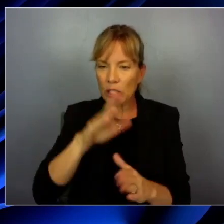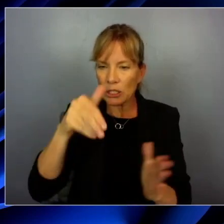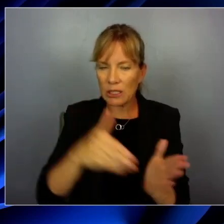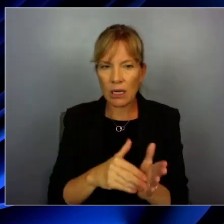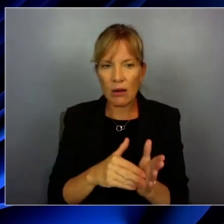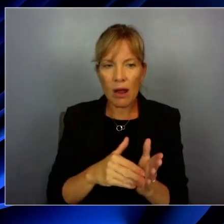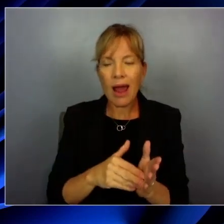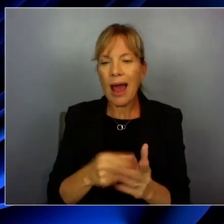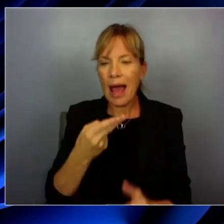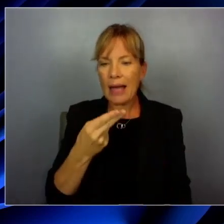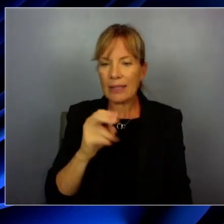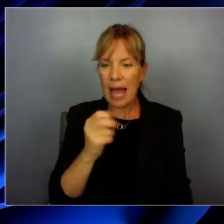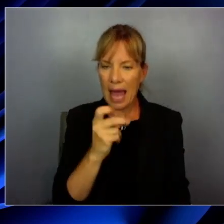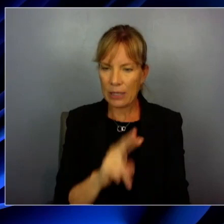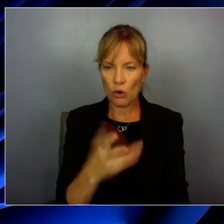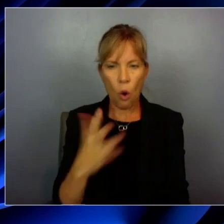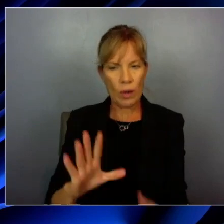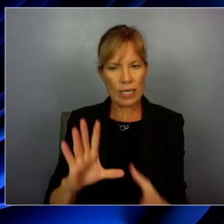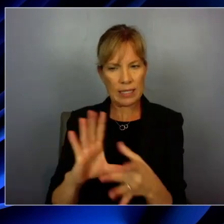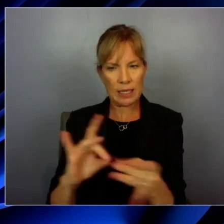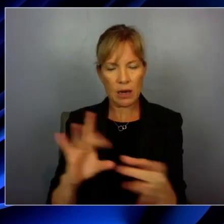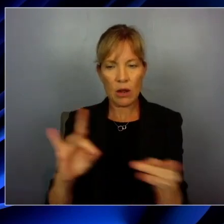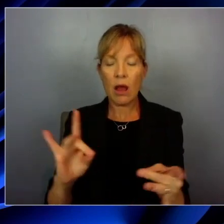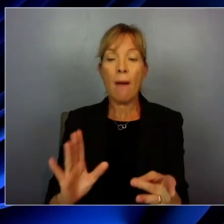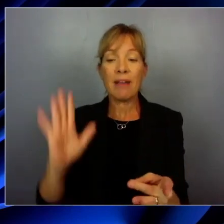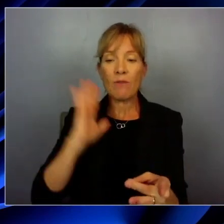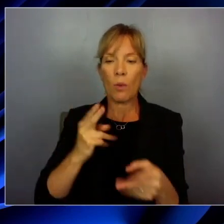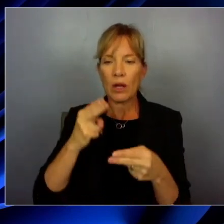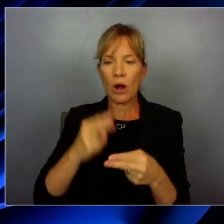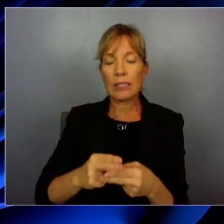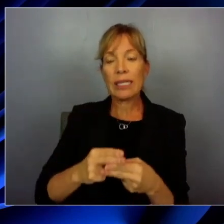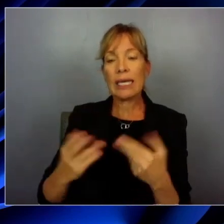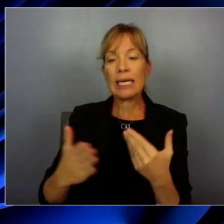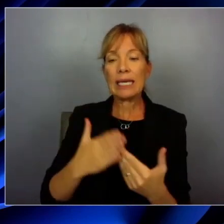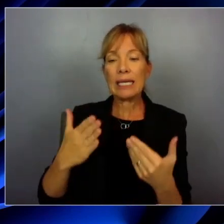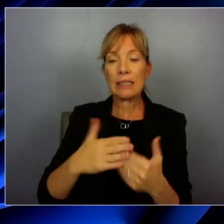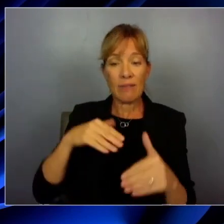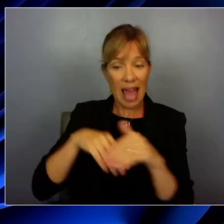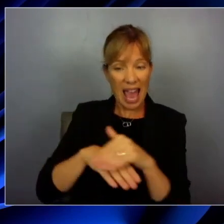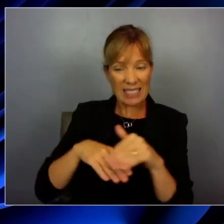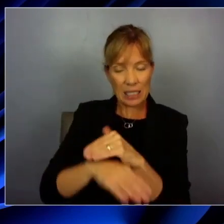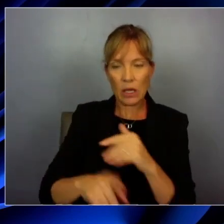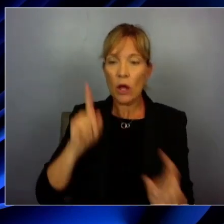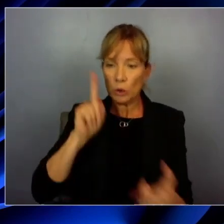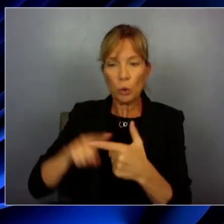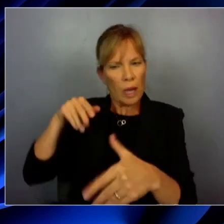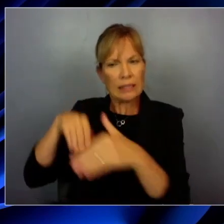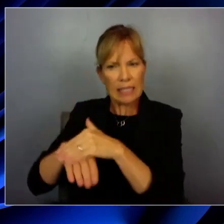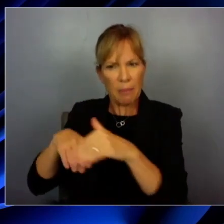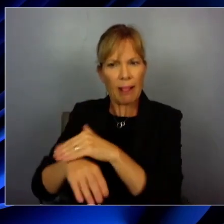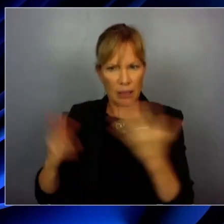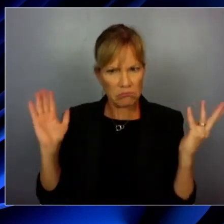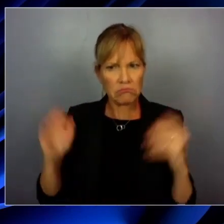we changed from what used to be called ease of access to accessibility. And we said because people would